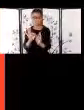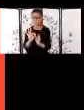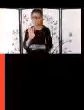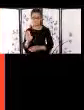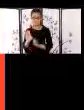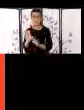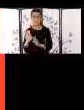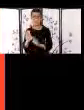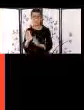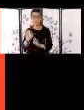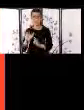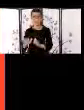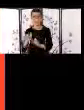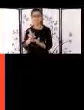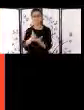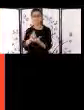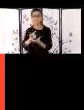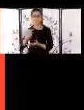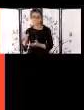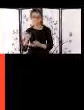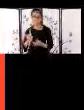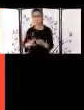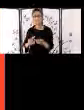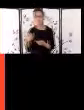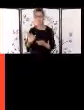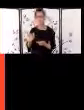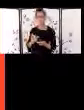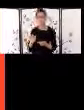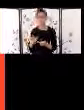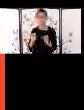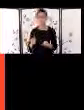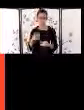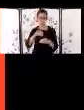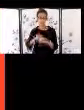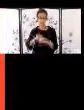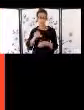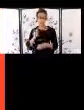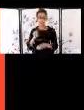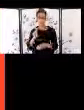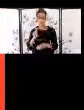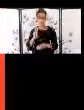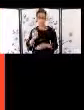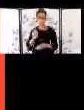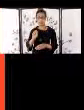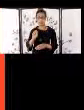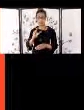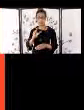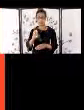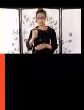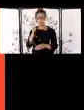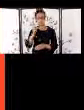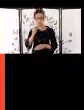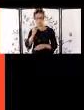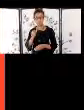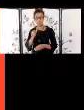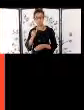could include subsistence as well. Yes, other expenses, such as subsistence or living expenses